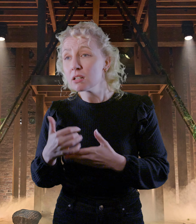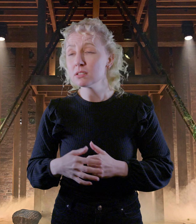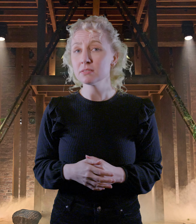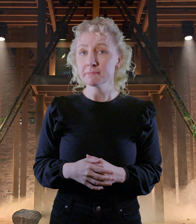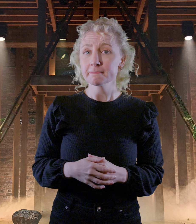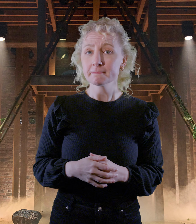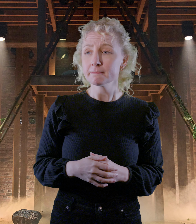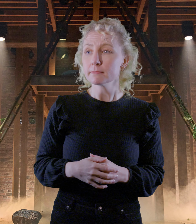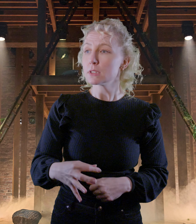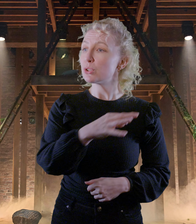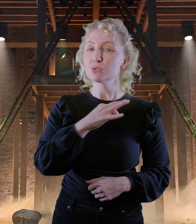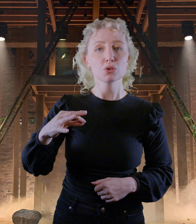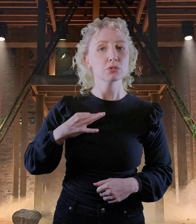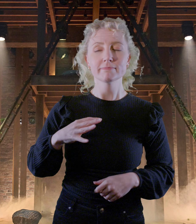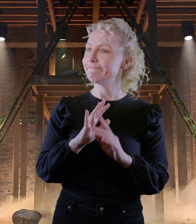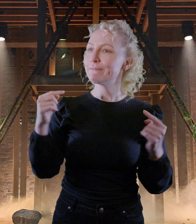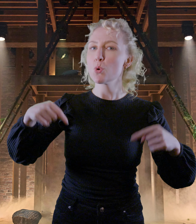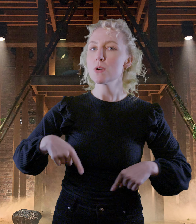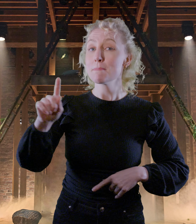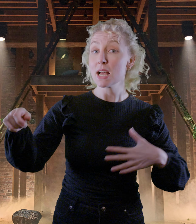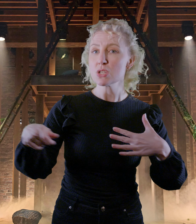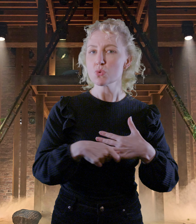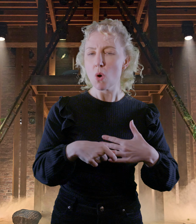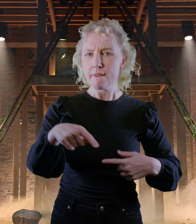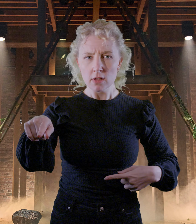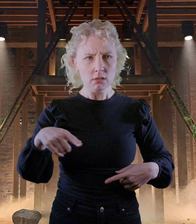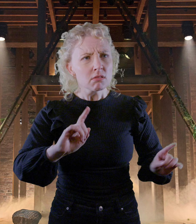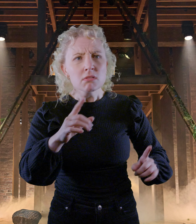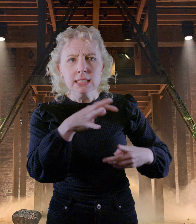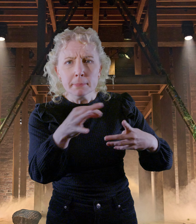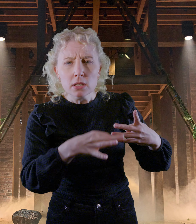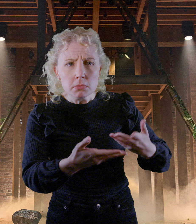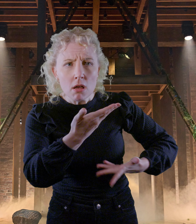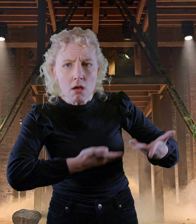However, the doctor is out and when his wife hears Judith’s symptoms,